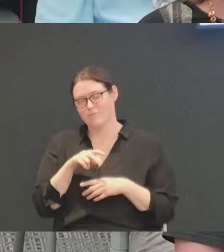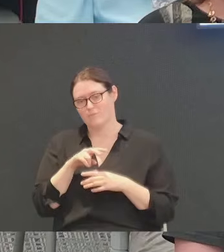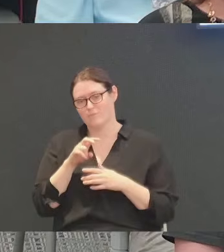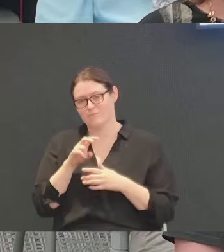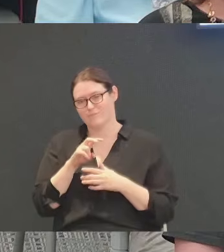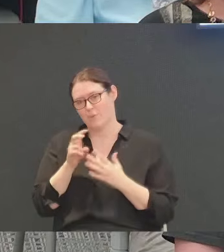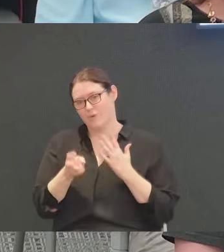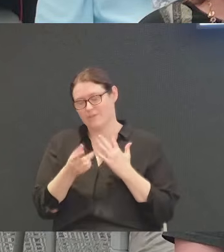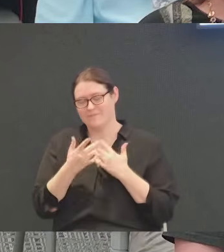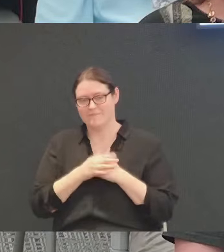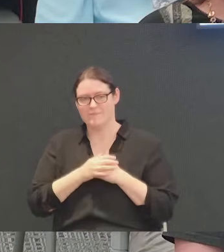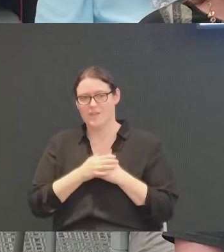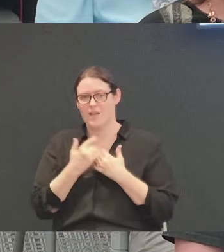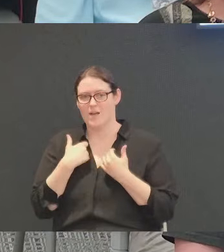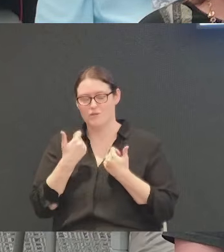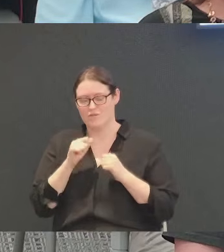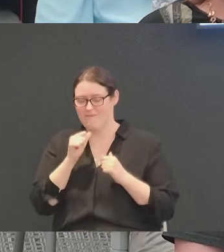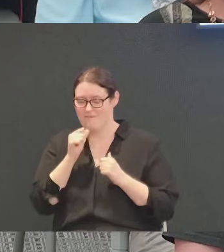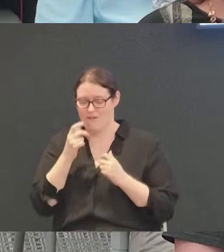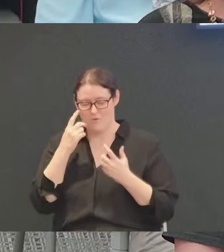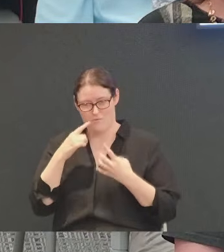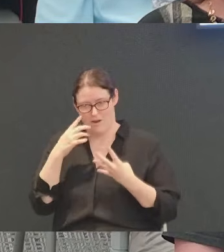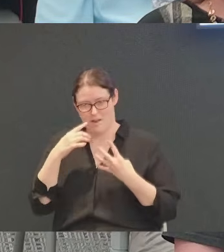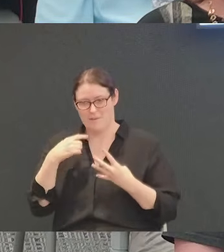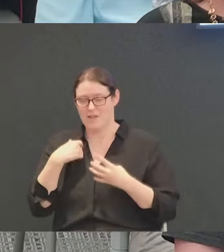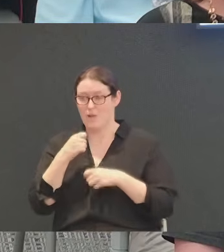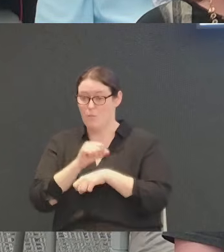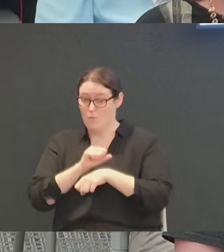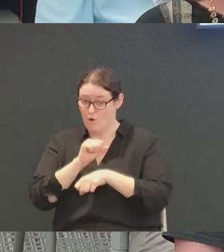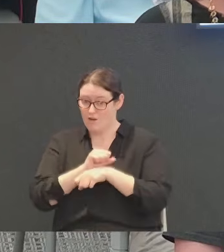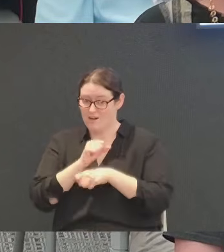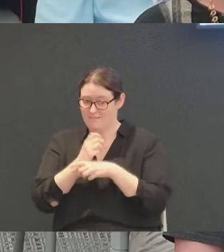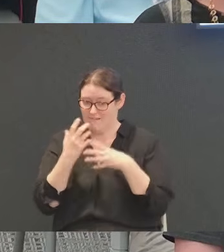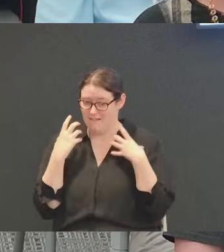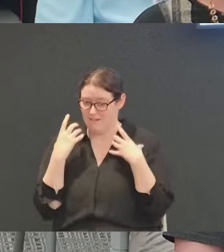to cry because I'm working on that right now. And I have been working on that for the last two and